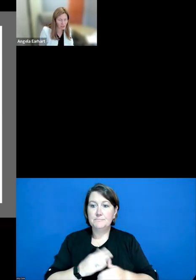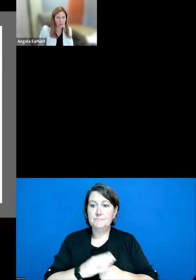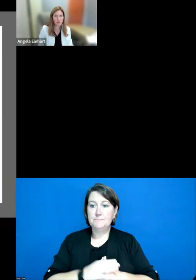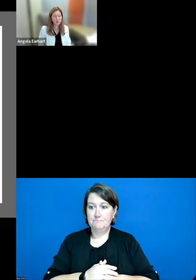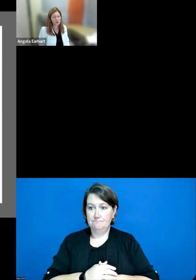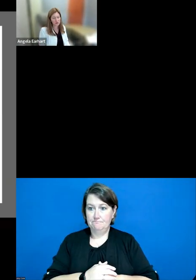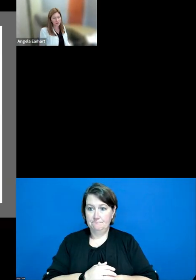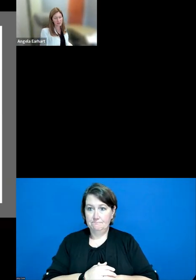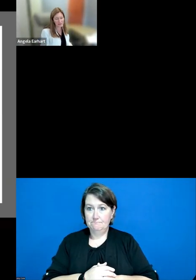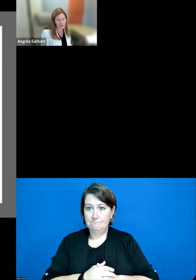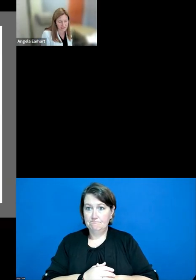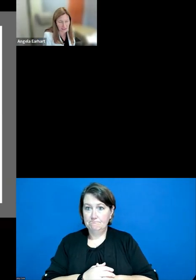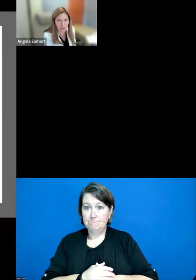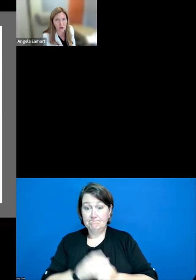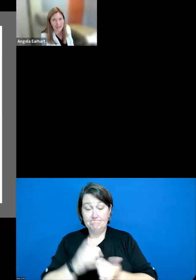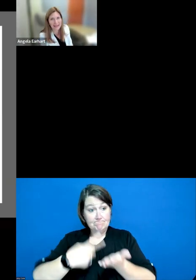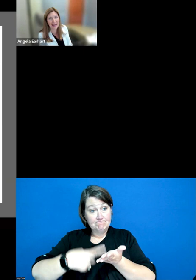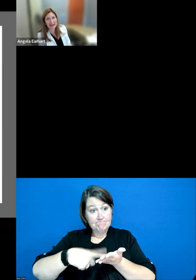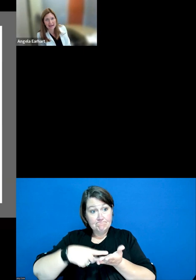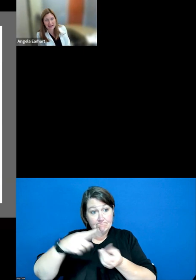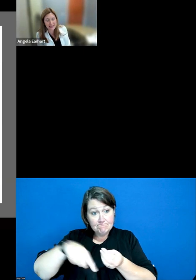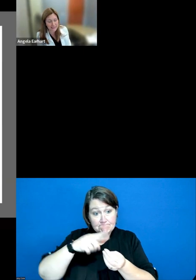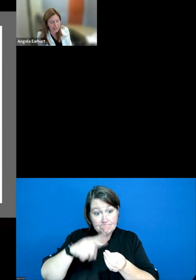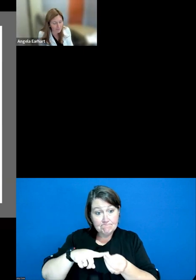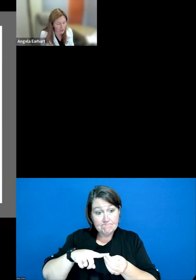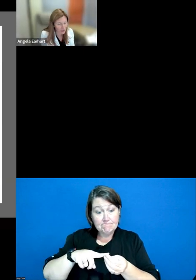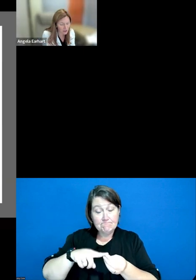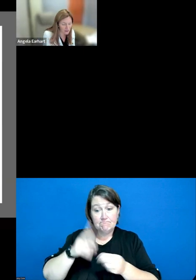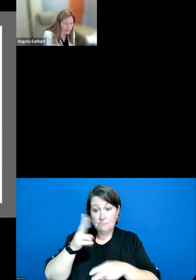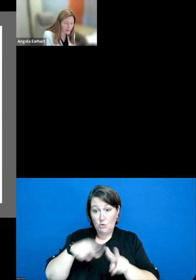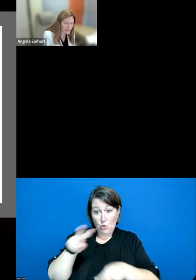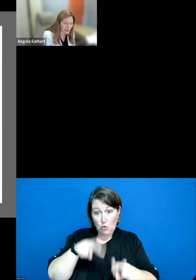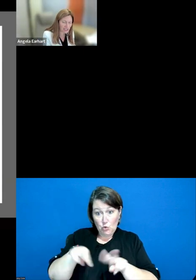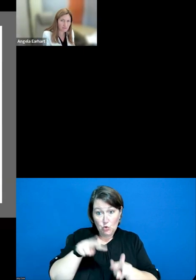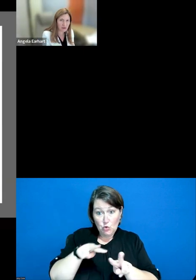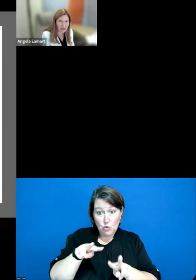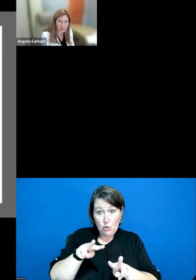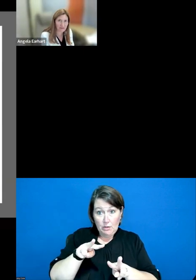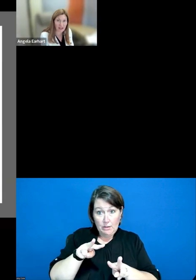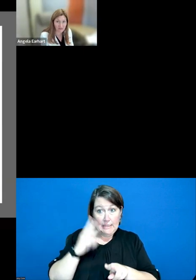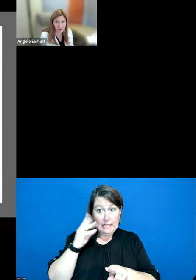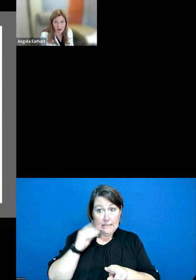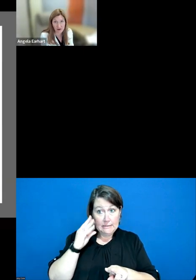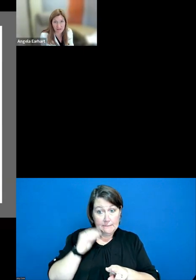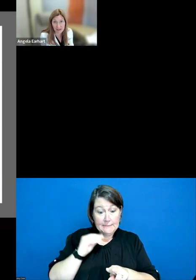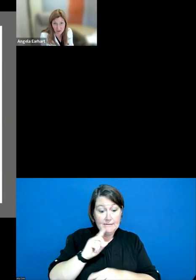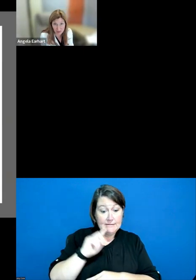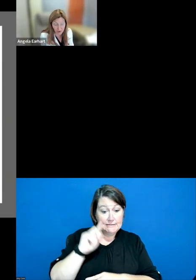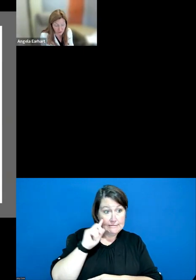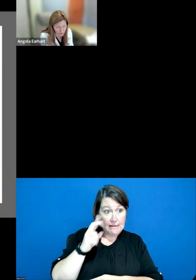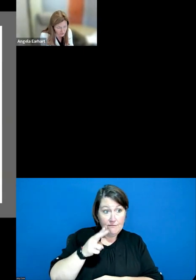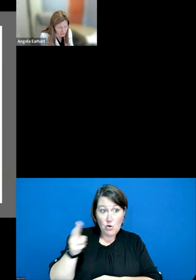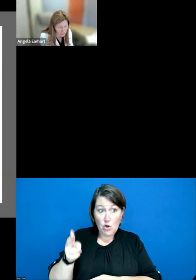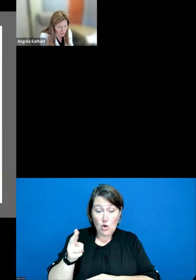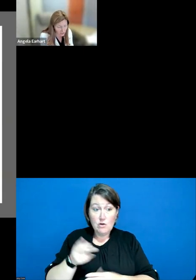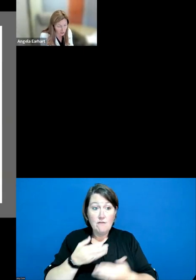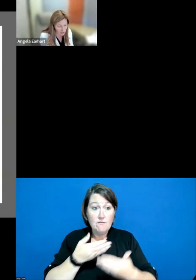So when we were discussing and looking at the experience of death and heart of hearing bars,